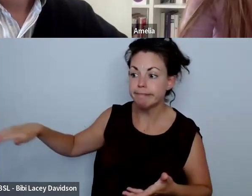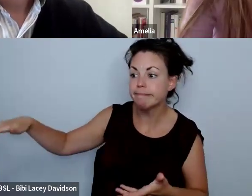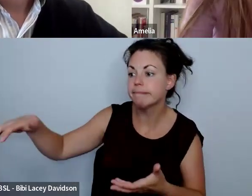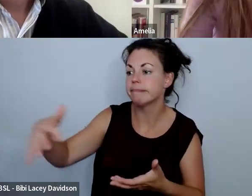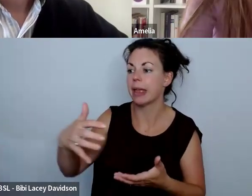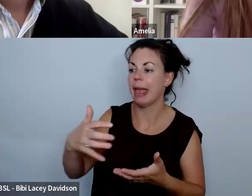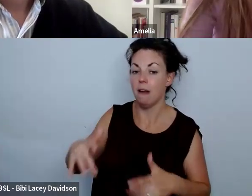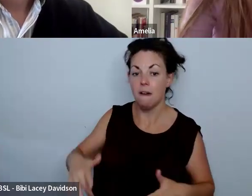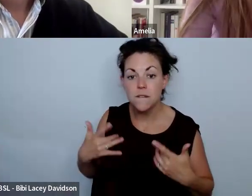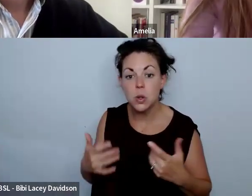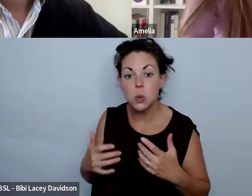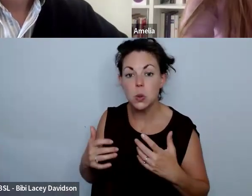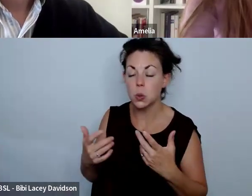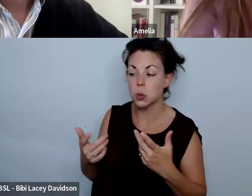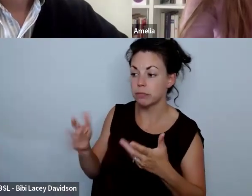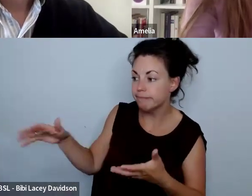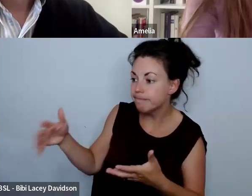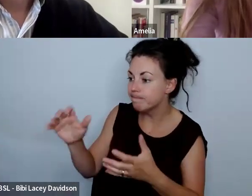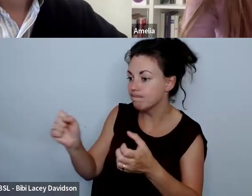Amelia: Yeah. That's, that's great. I've just added that into the, the chat.